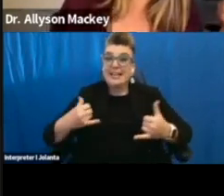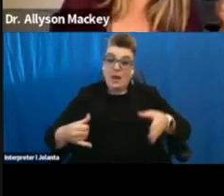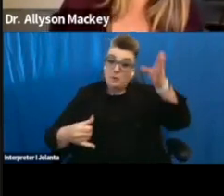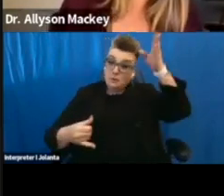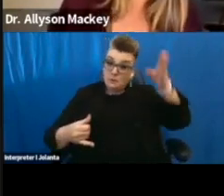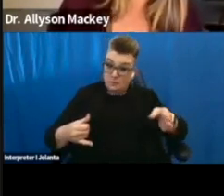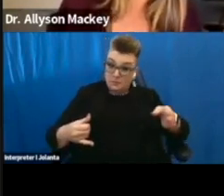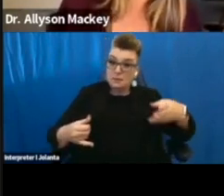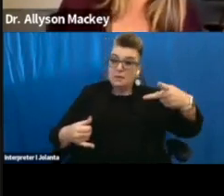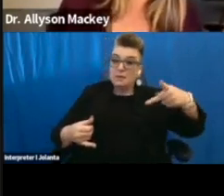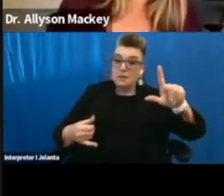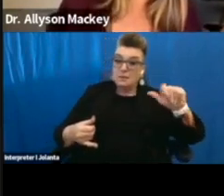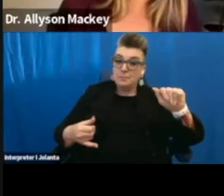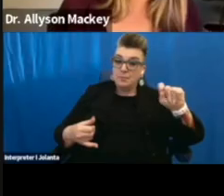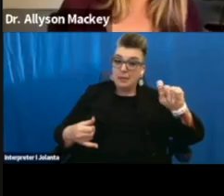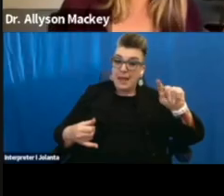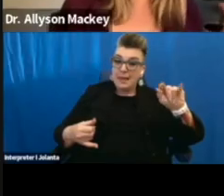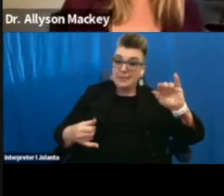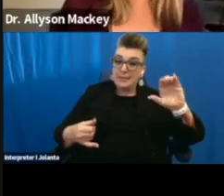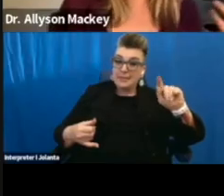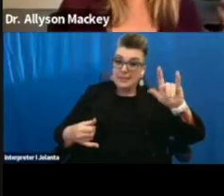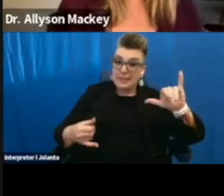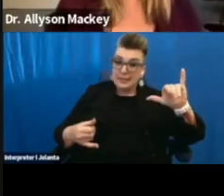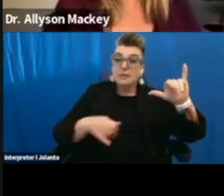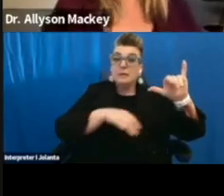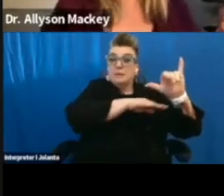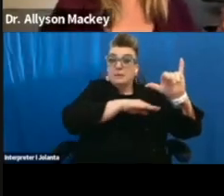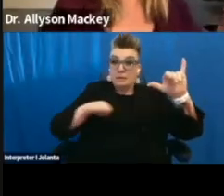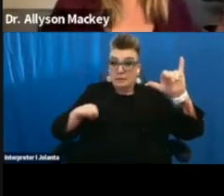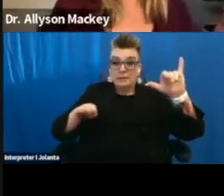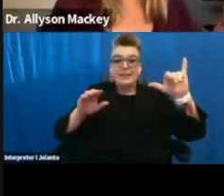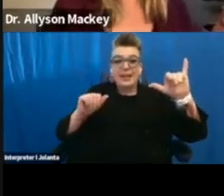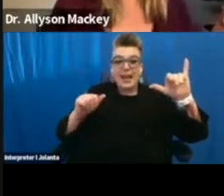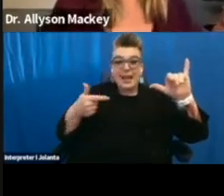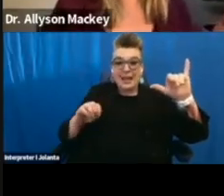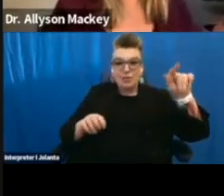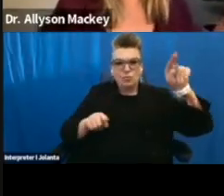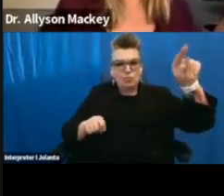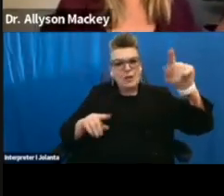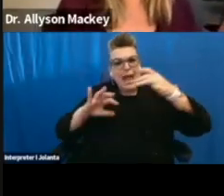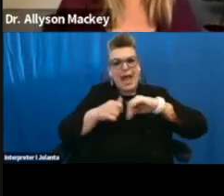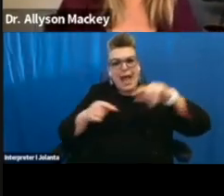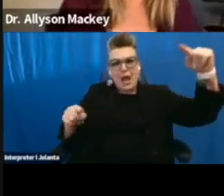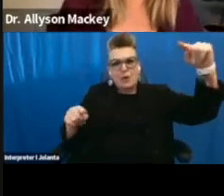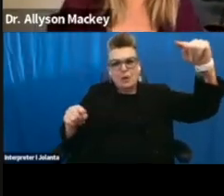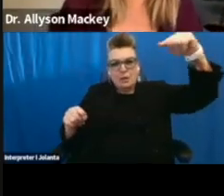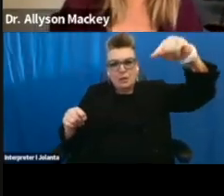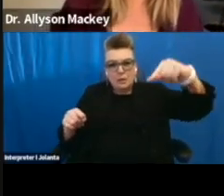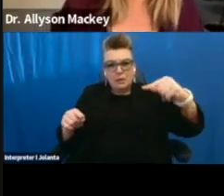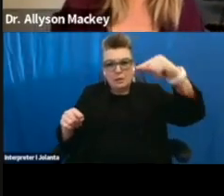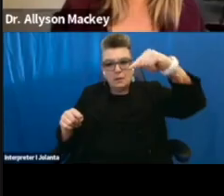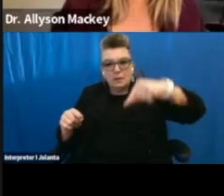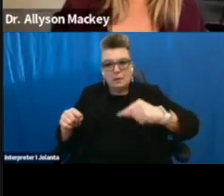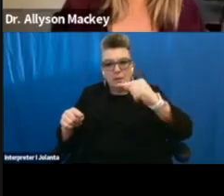and make predictions that maybe sensory and motor plasticity might decrease faster than